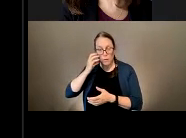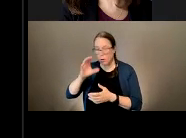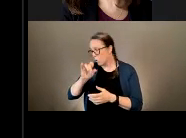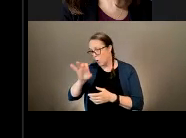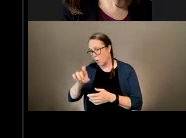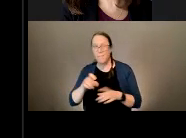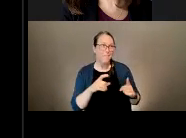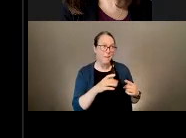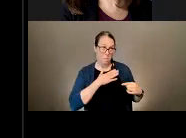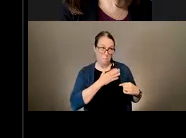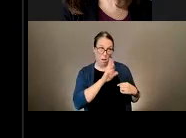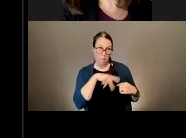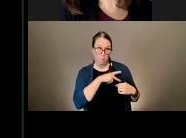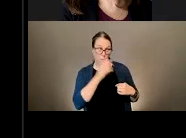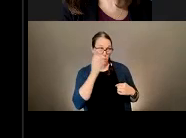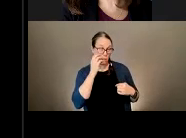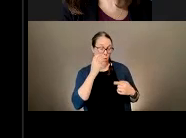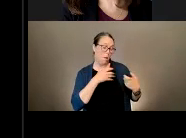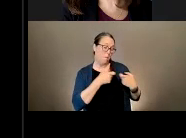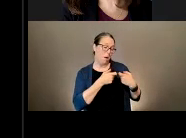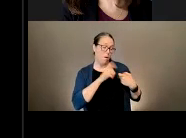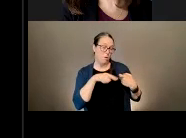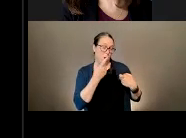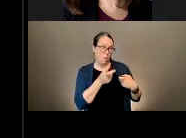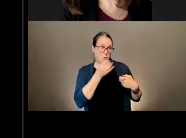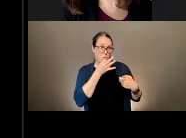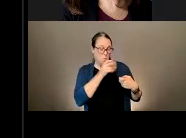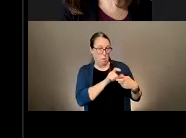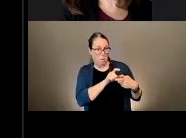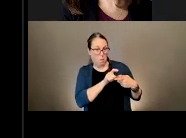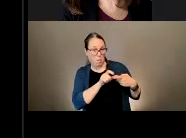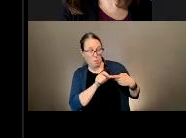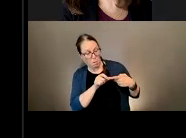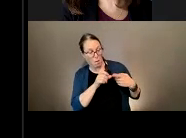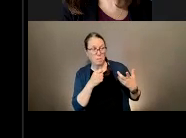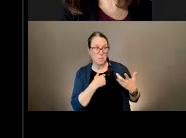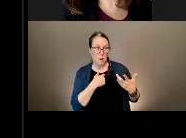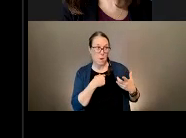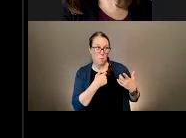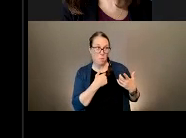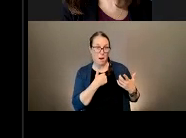So whenever that happens, I'm always like, can I use someone else's phone for the menu? Yeah.